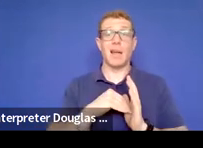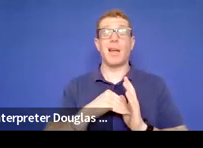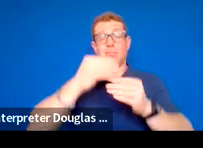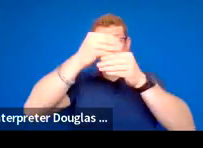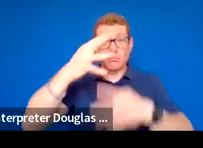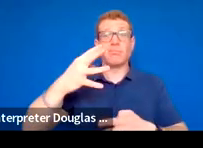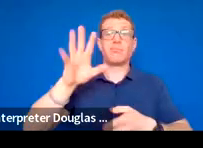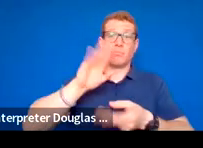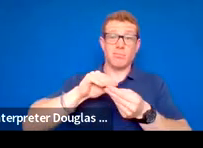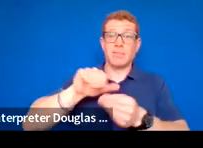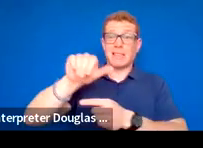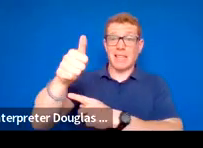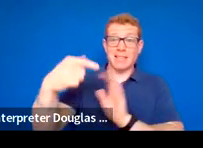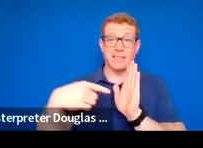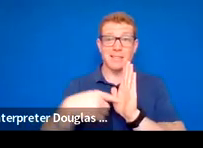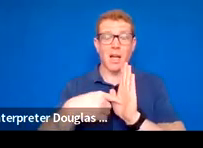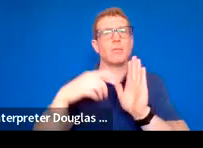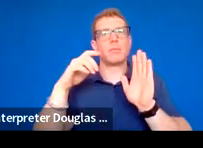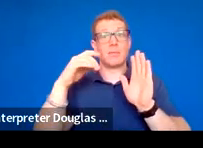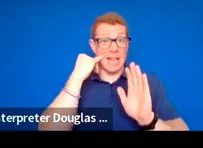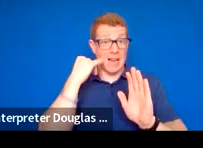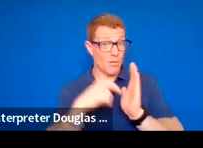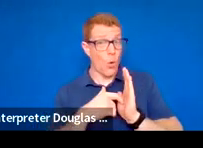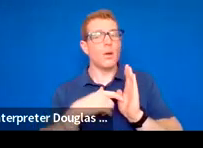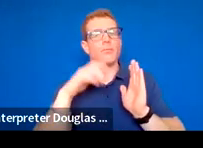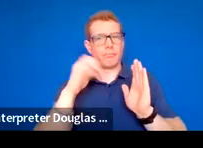Okay, So what are we gonna do to prioritize our brain health?